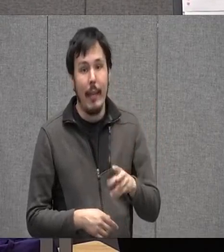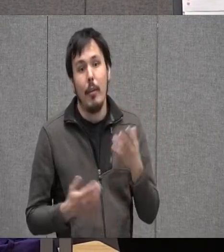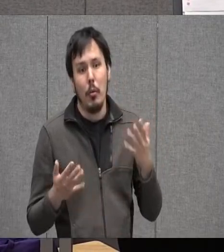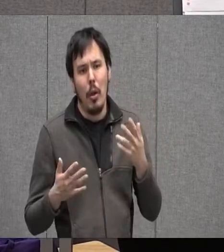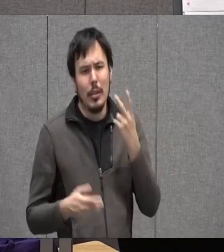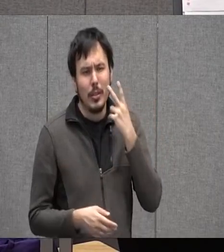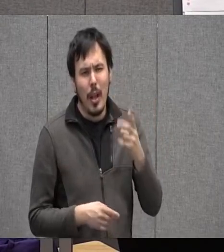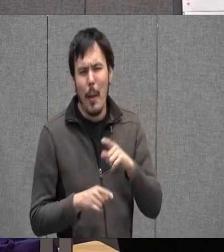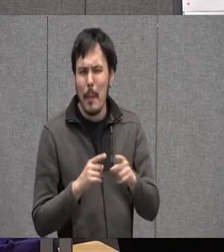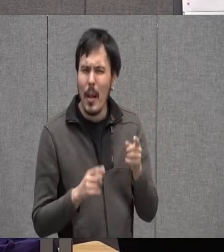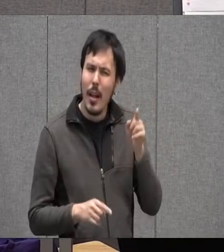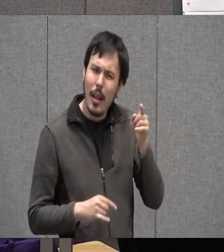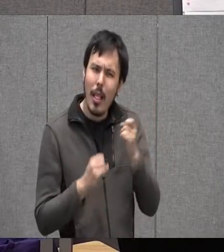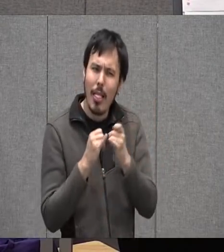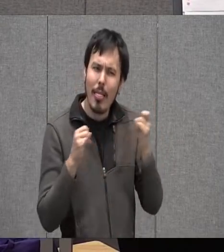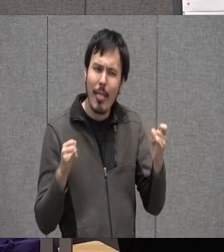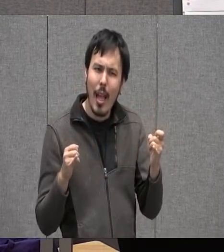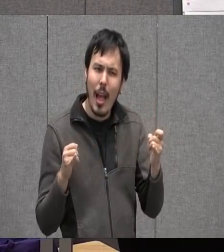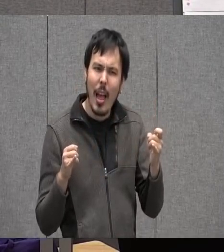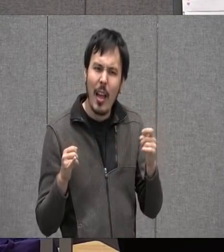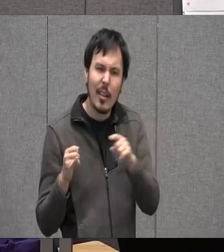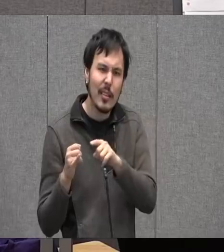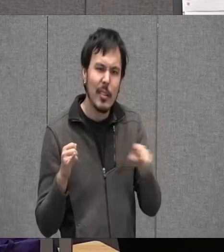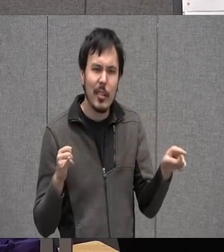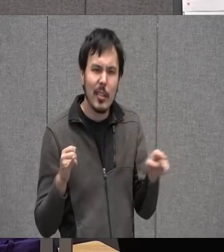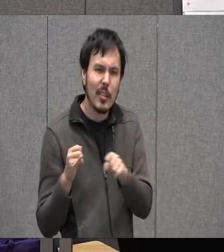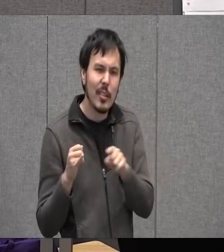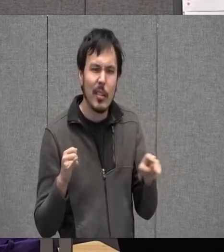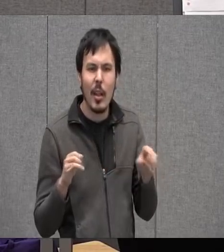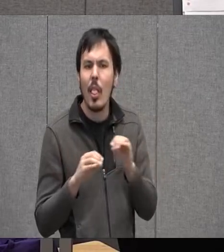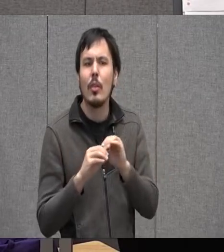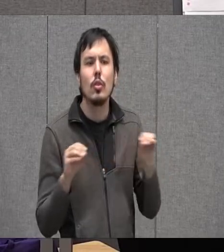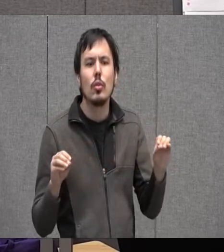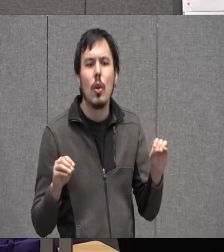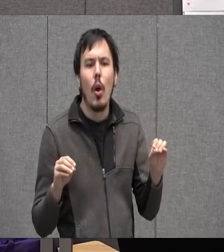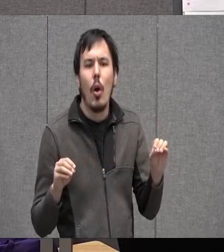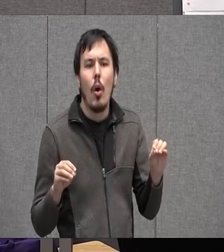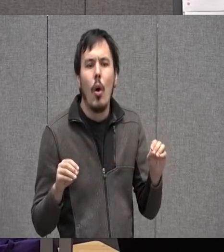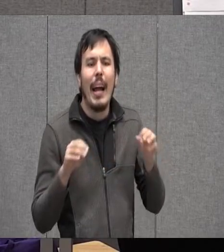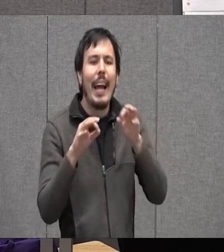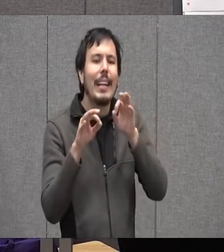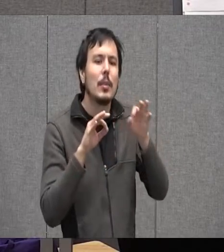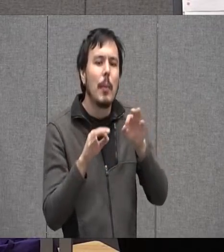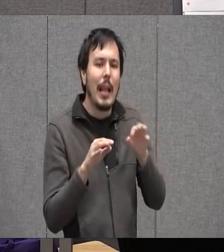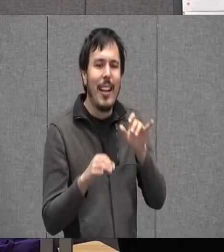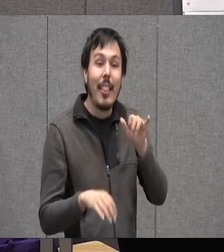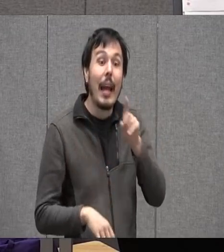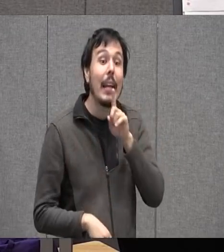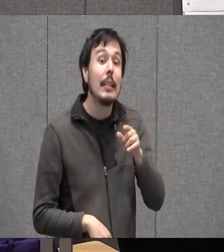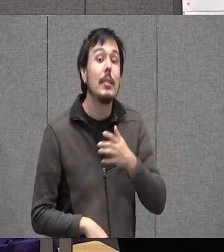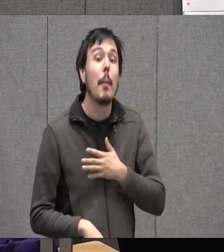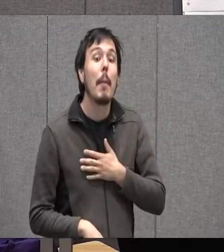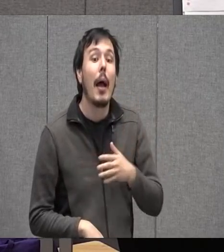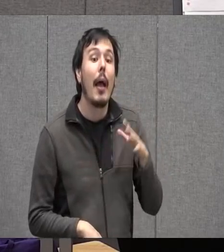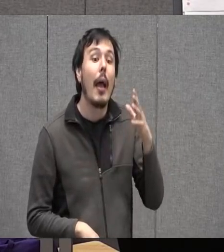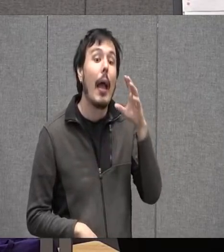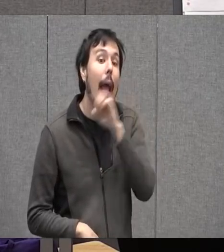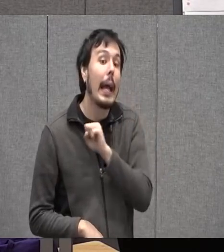But with this, there is no real proof, that's just like my estimate, my guess right here.